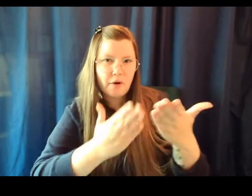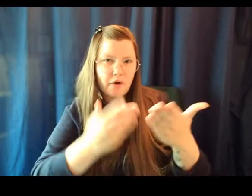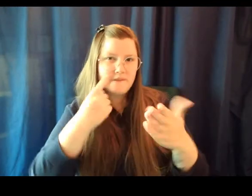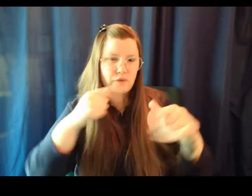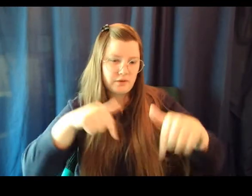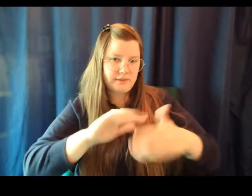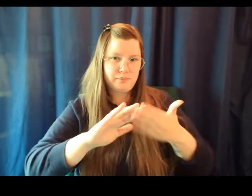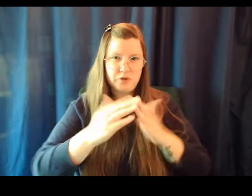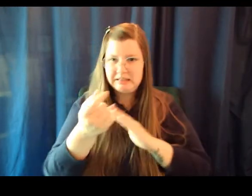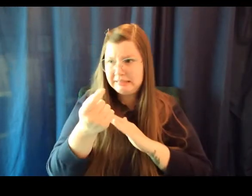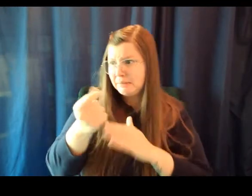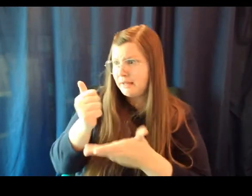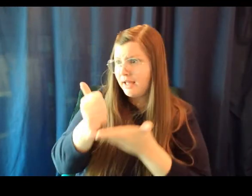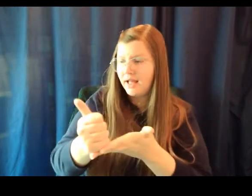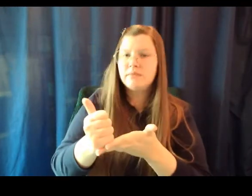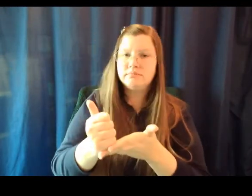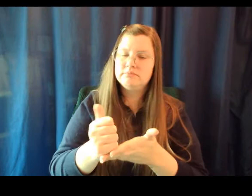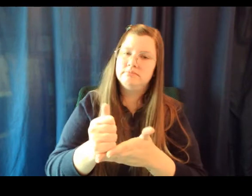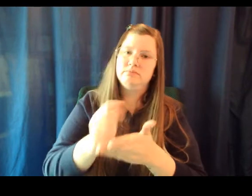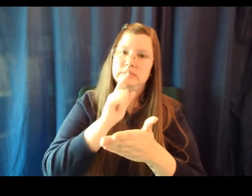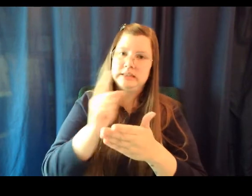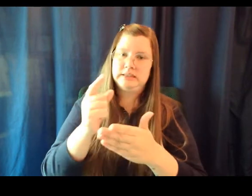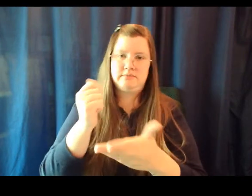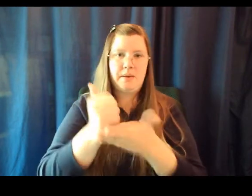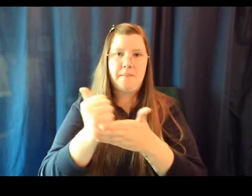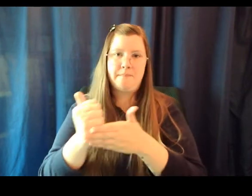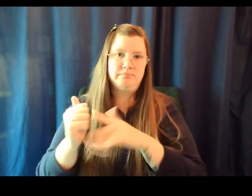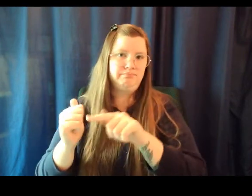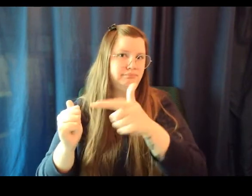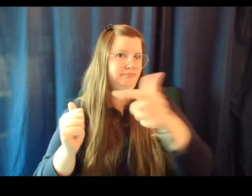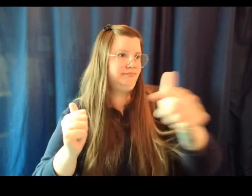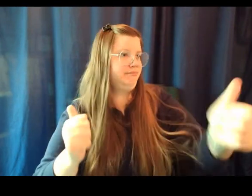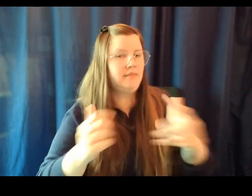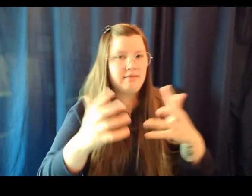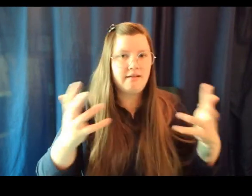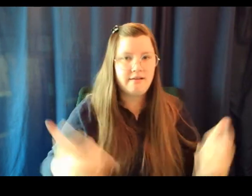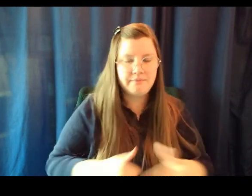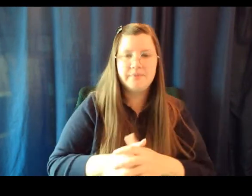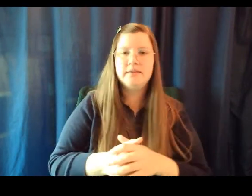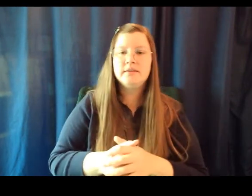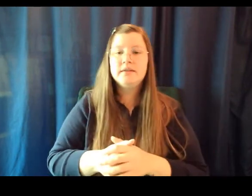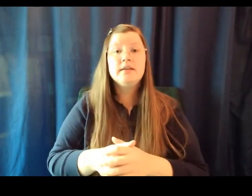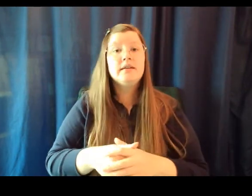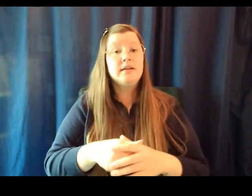Key club is gathering shoes for Redeeming Soles Shoe Drive at Edmonds Woodway Highschool